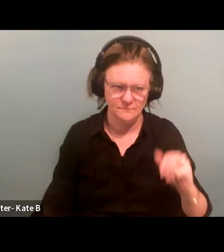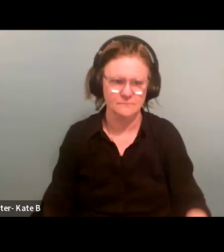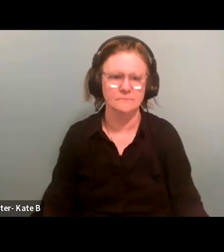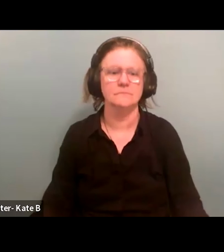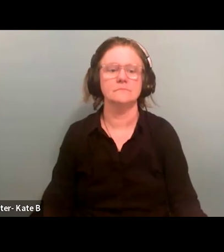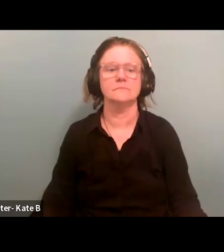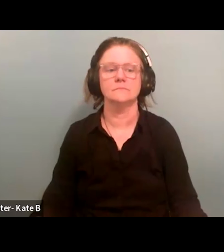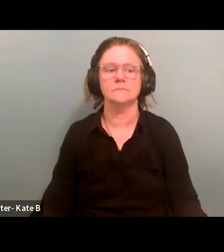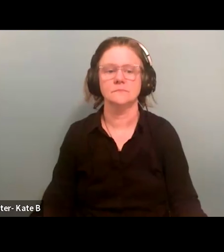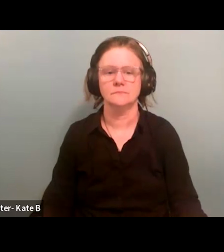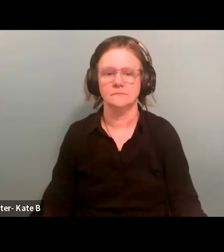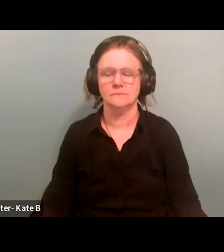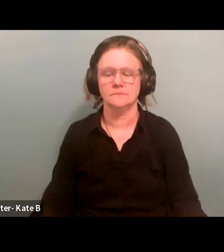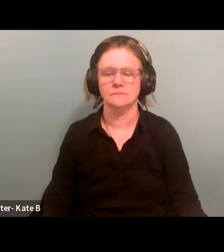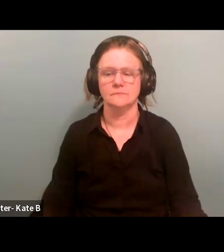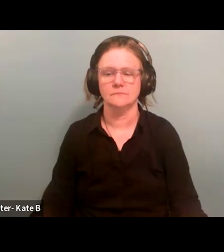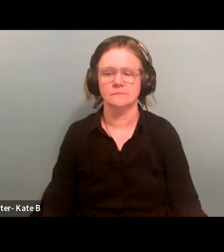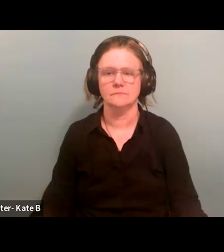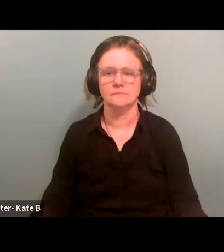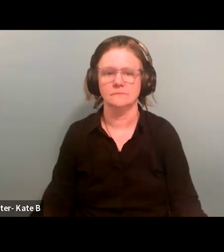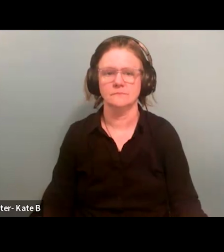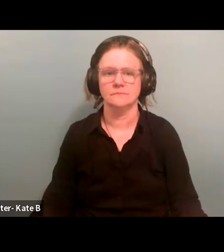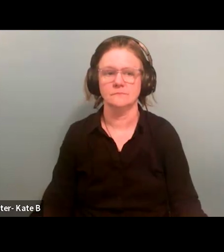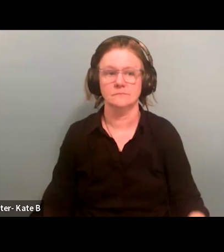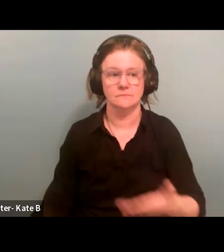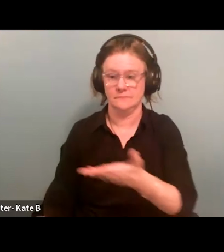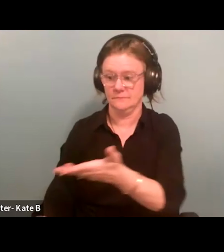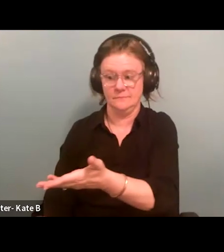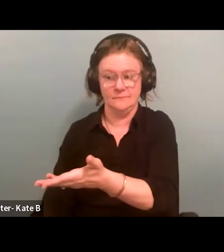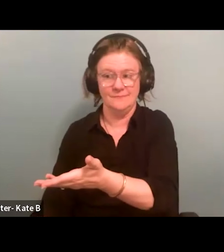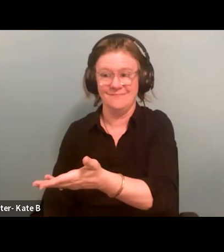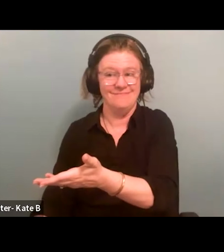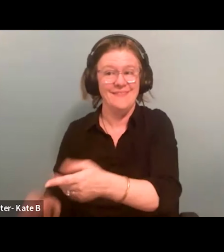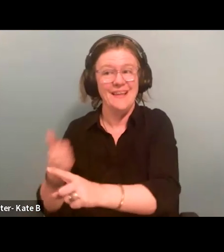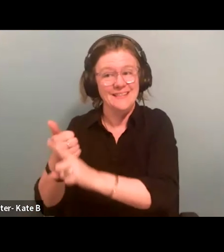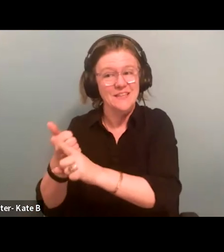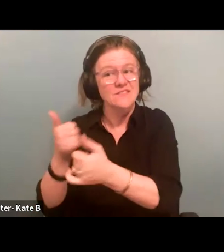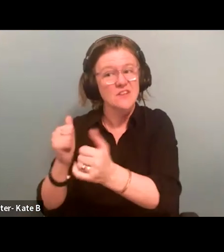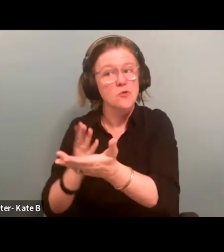Like I said before, I already said the older adult has the right to self-determination.